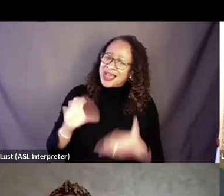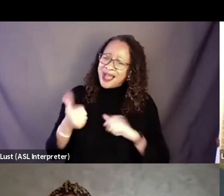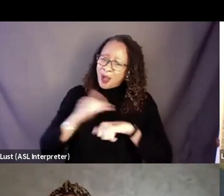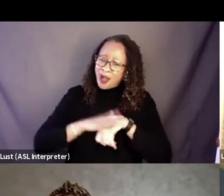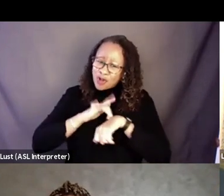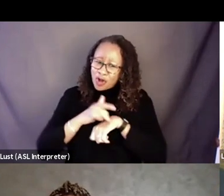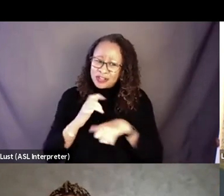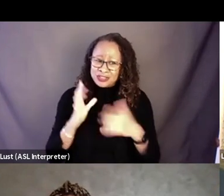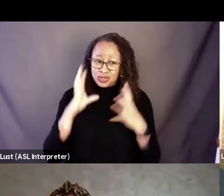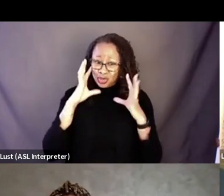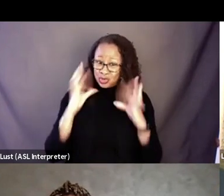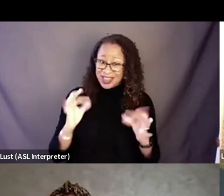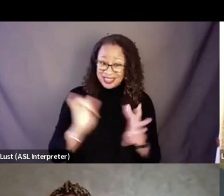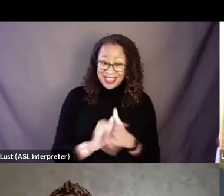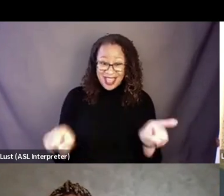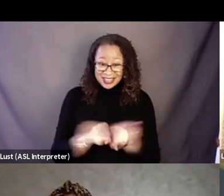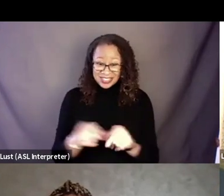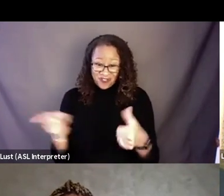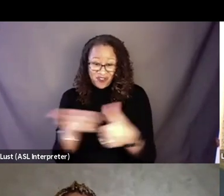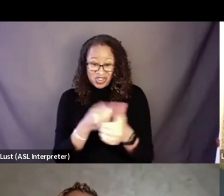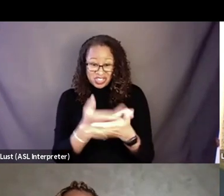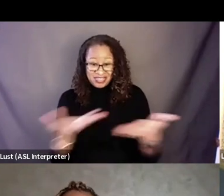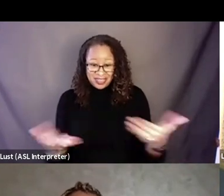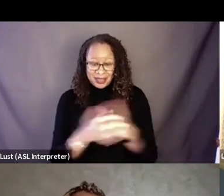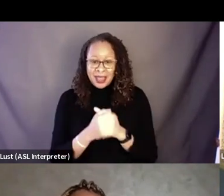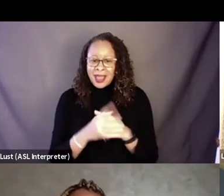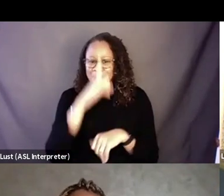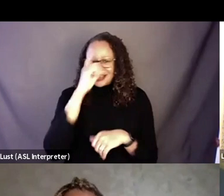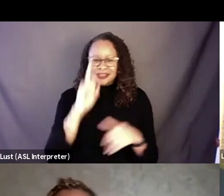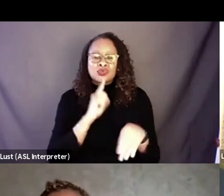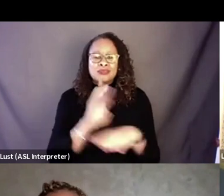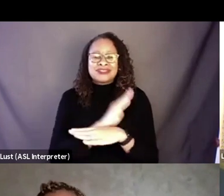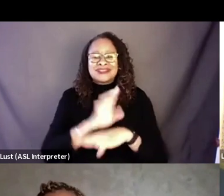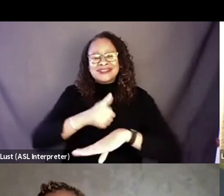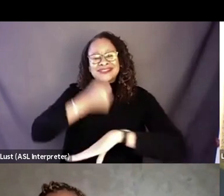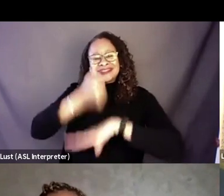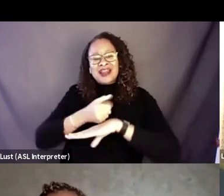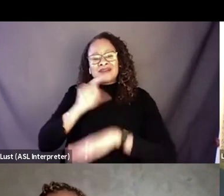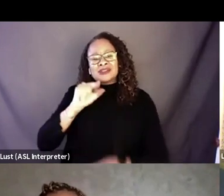to that as the first thing, because I think it definitely set a tone that carried through the entire film.